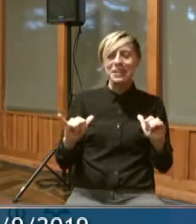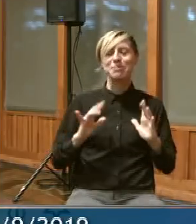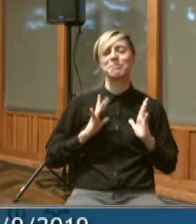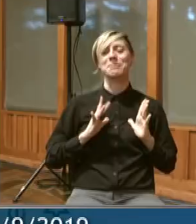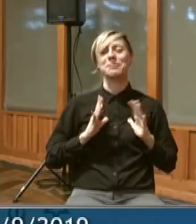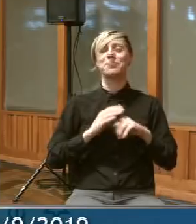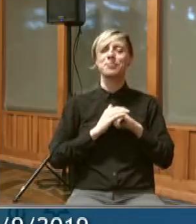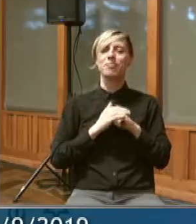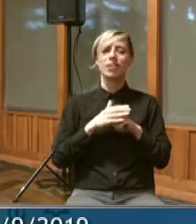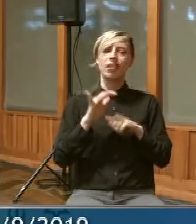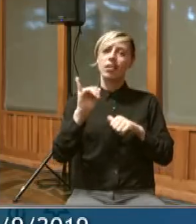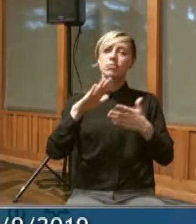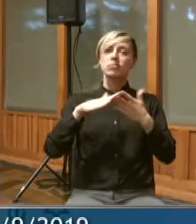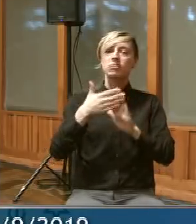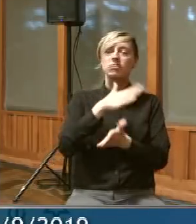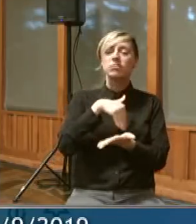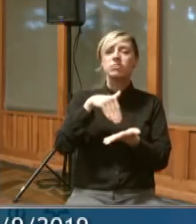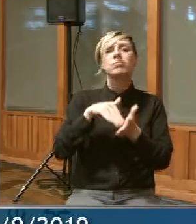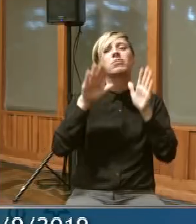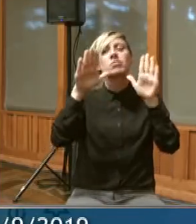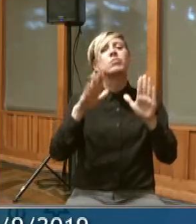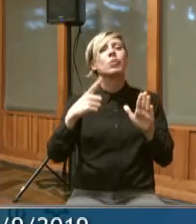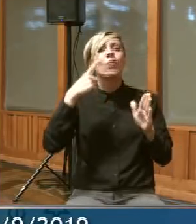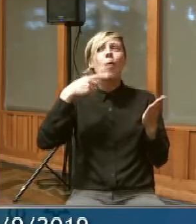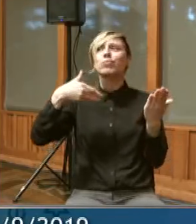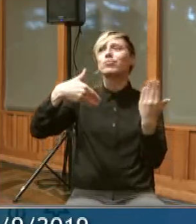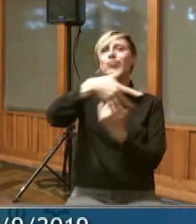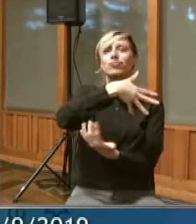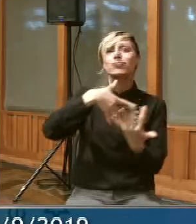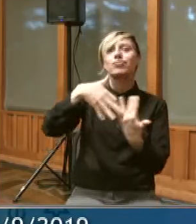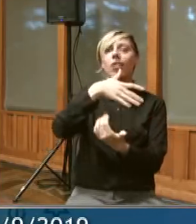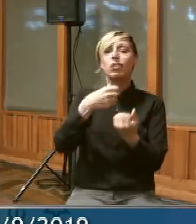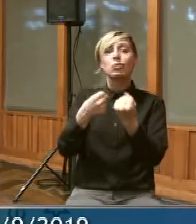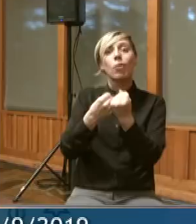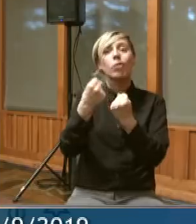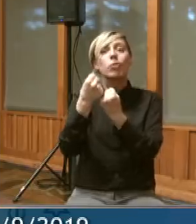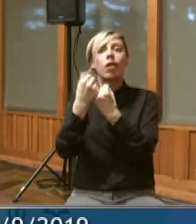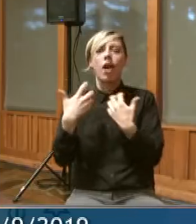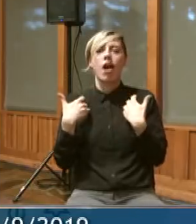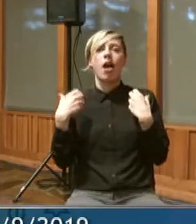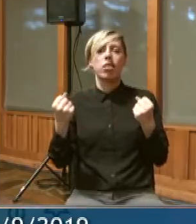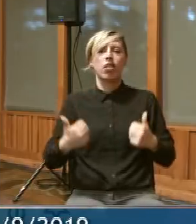SITTING IN FRONT OF ME THAT USE THE POLL ALL THE TIME. IT'S A WONDERFUL PLACE FOR COMMUNITY.